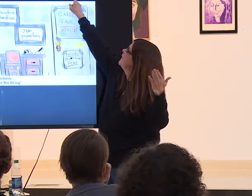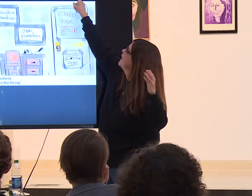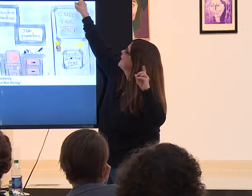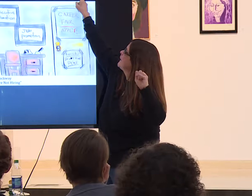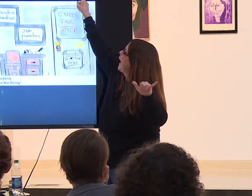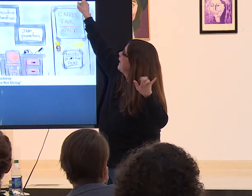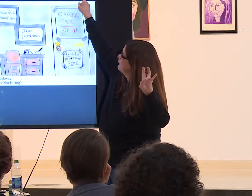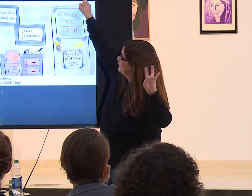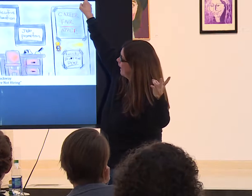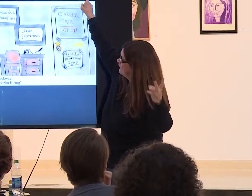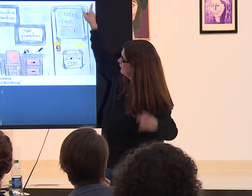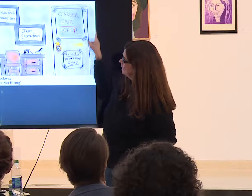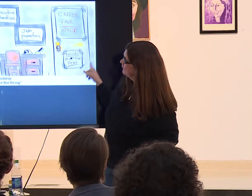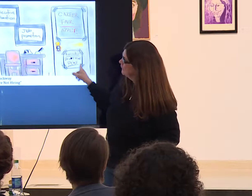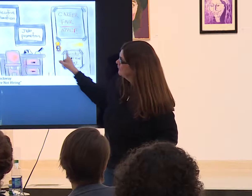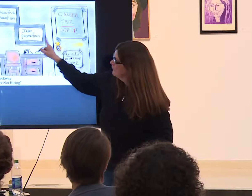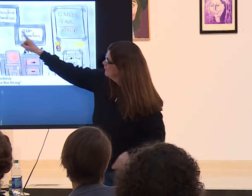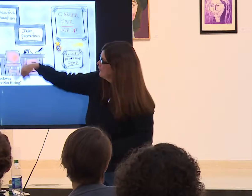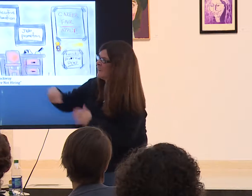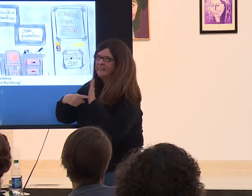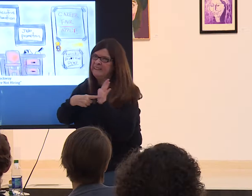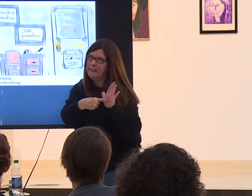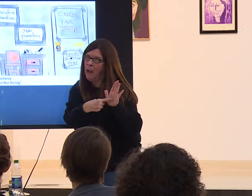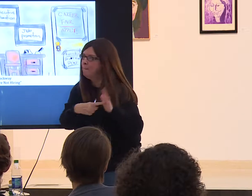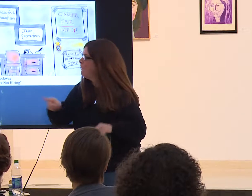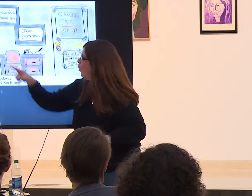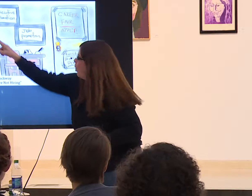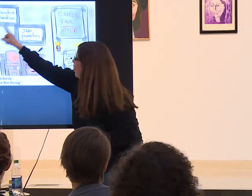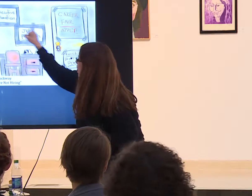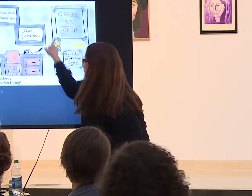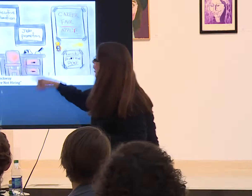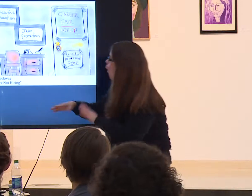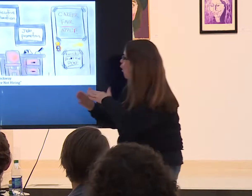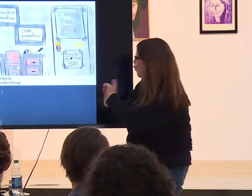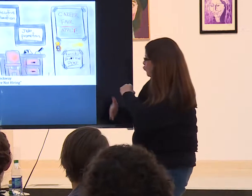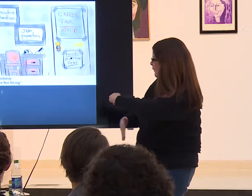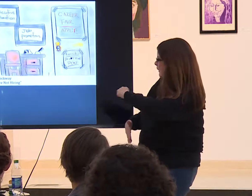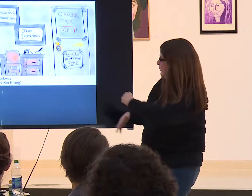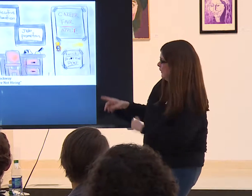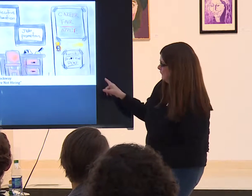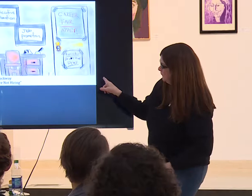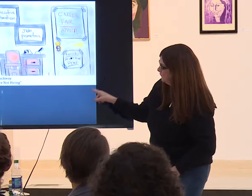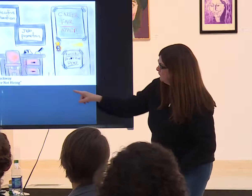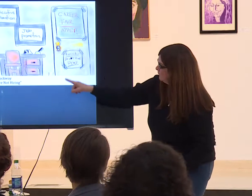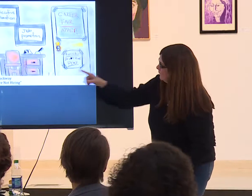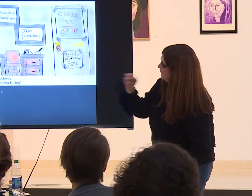This one is an example from February 2015, Day 7. The motif was a lock,